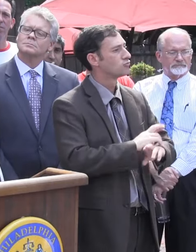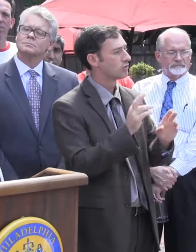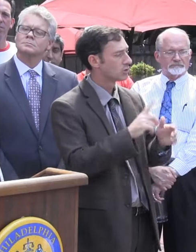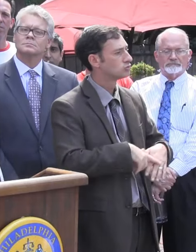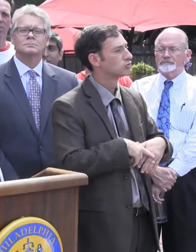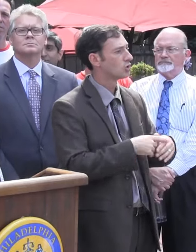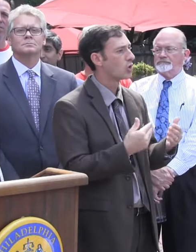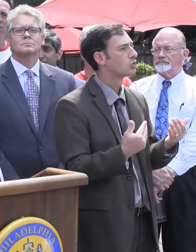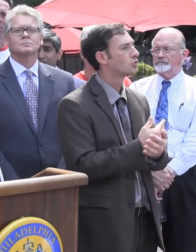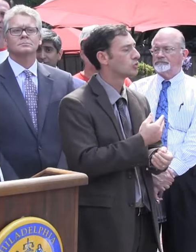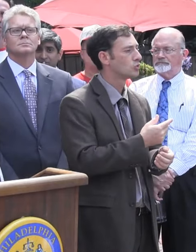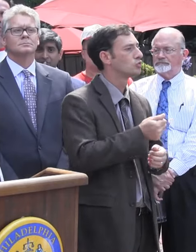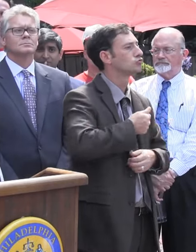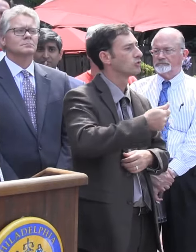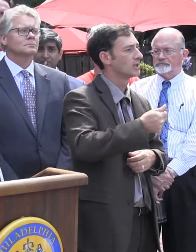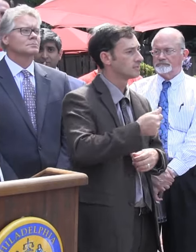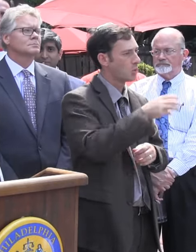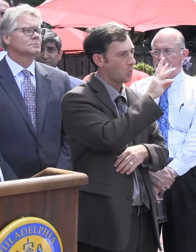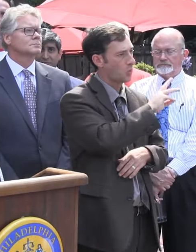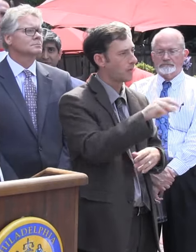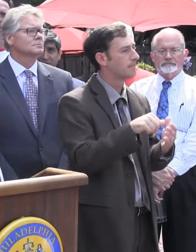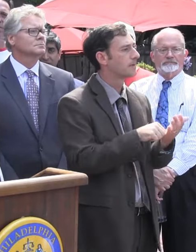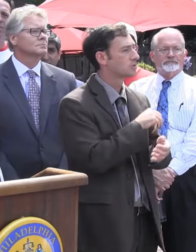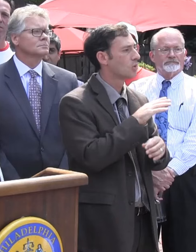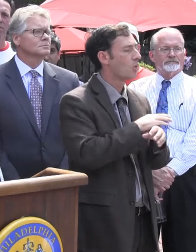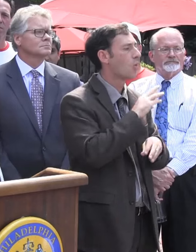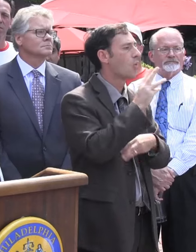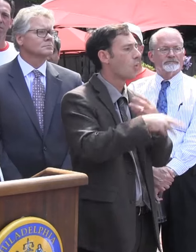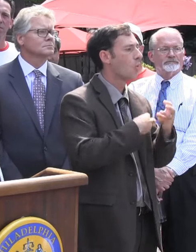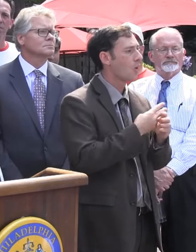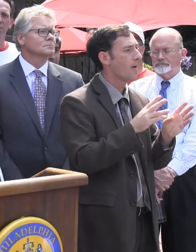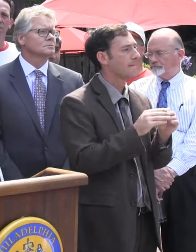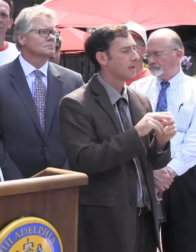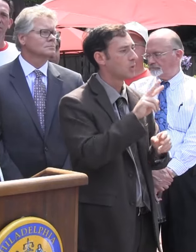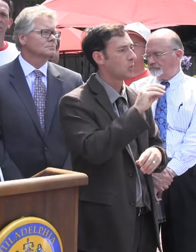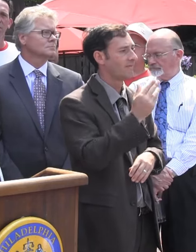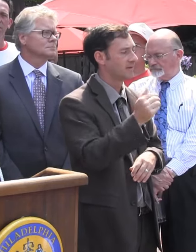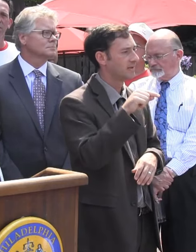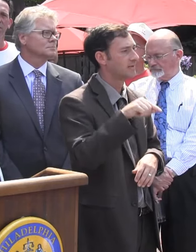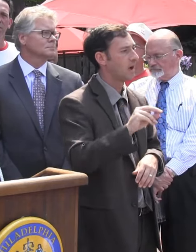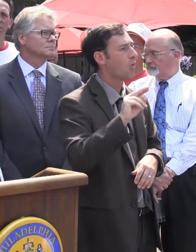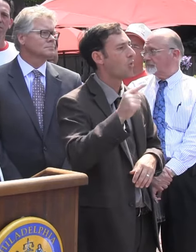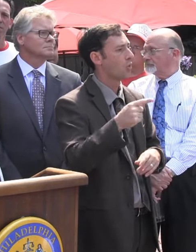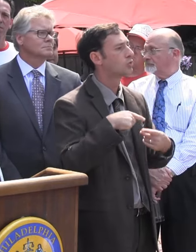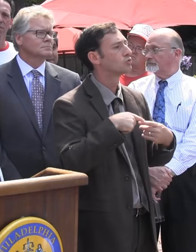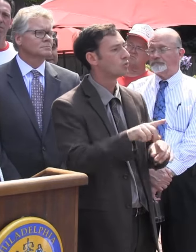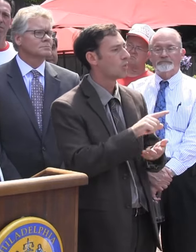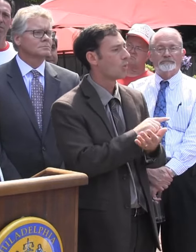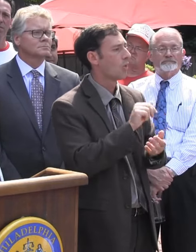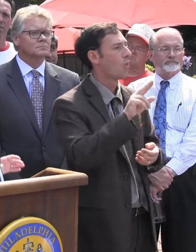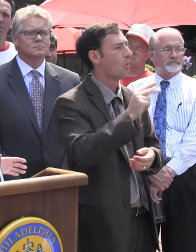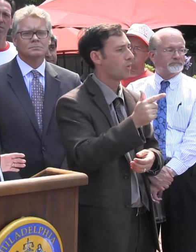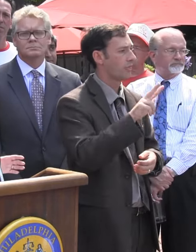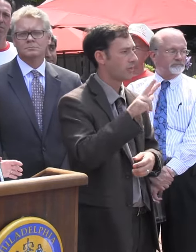transportation webpage on worldmeeting2015.org during the week of August 31st. These changes